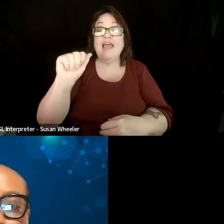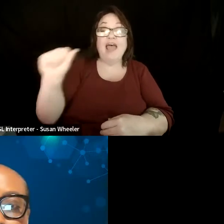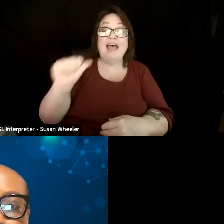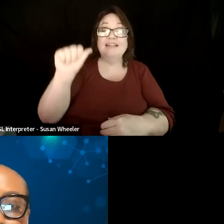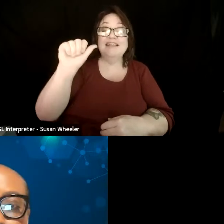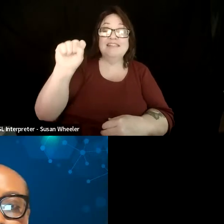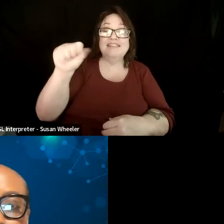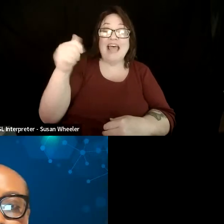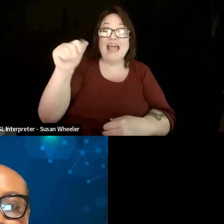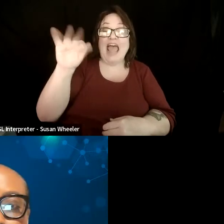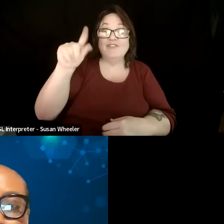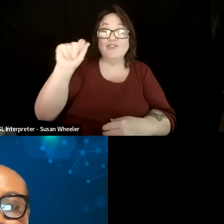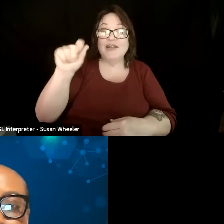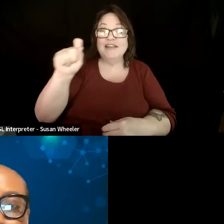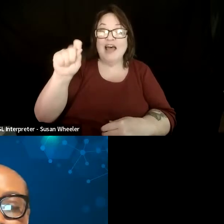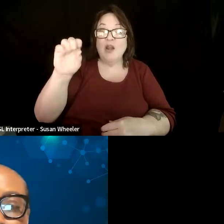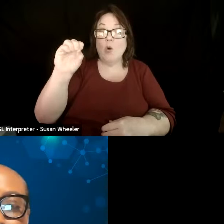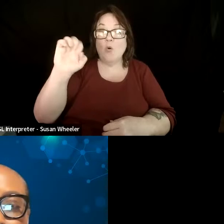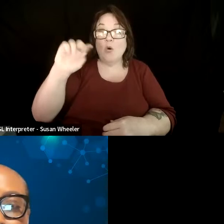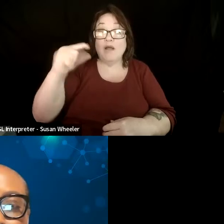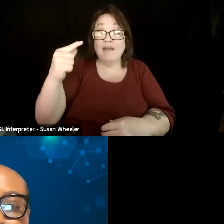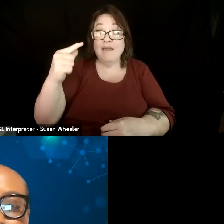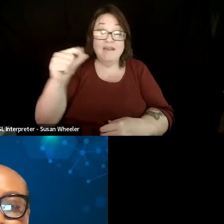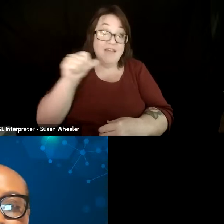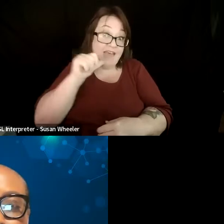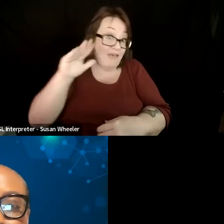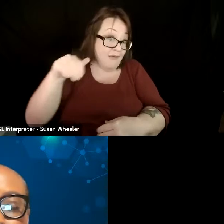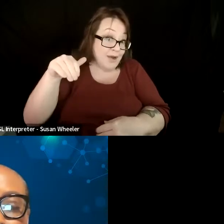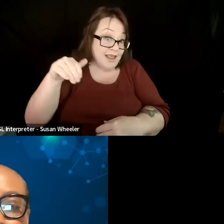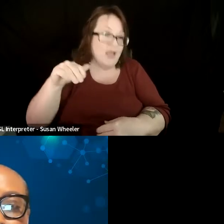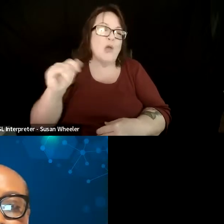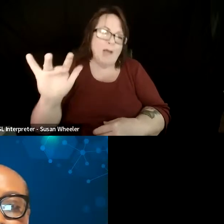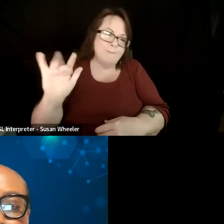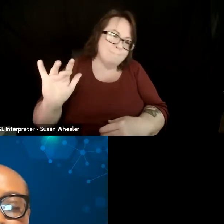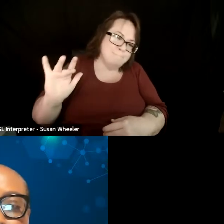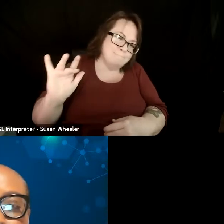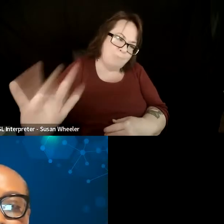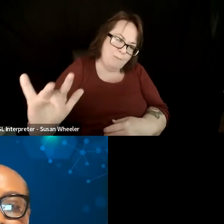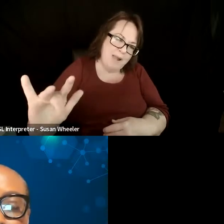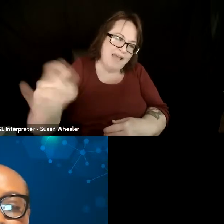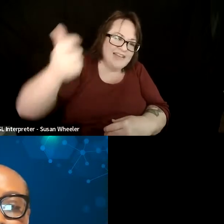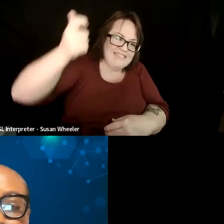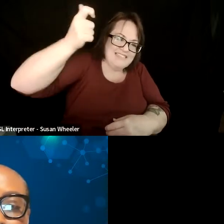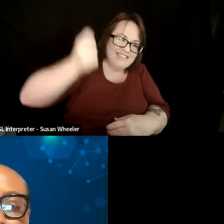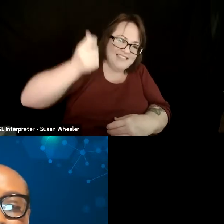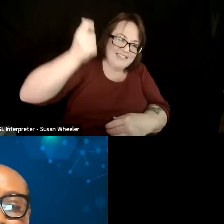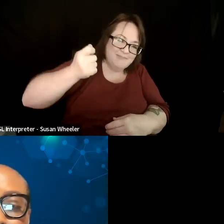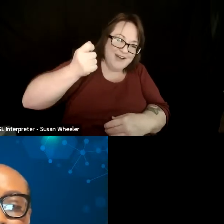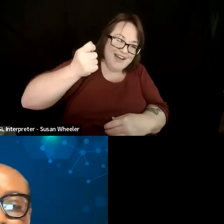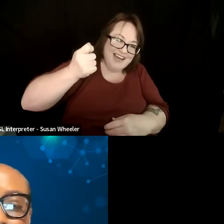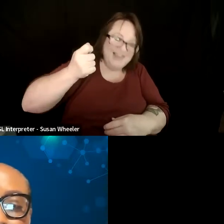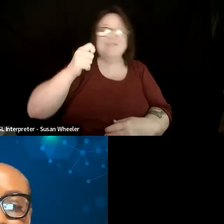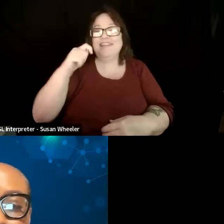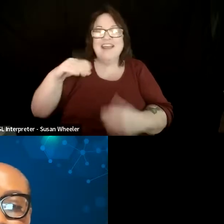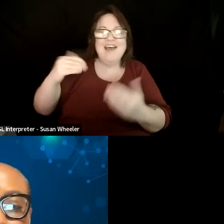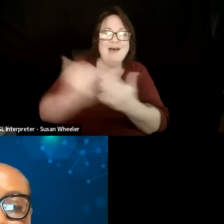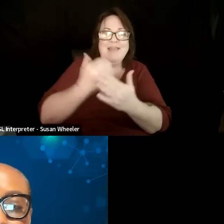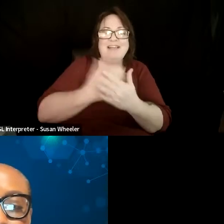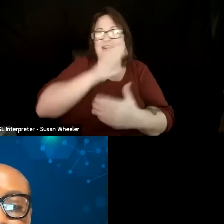And before we go, if you haven't already, go ahead and subscribe to SAG-AFTRA's YouTube channel to get updates on all of the content we are posting.